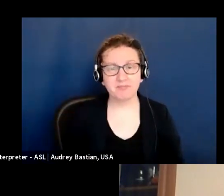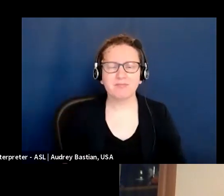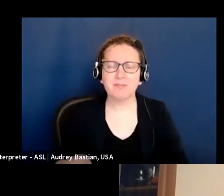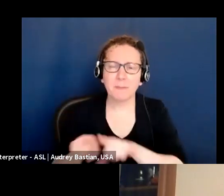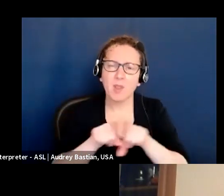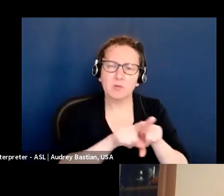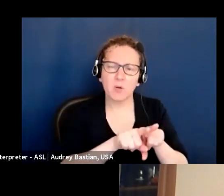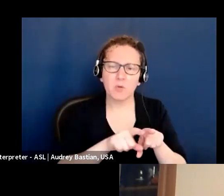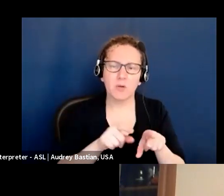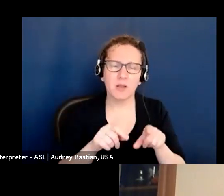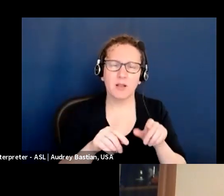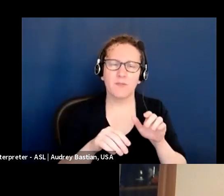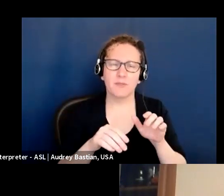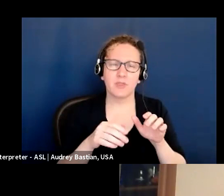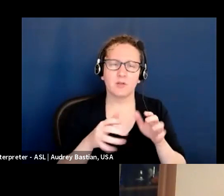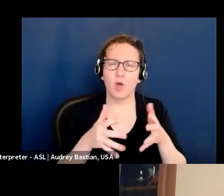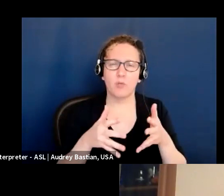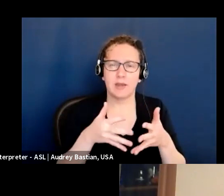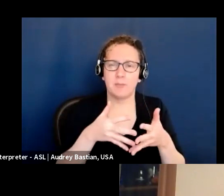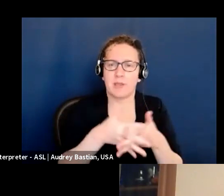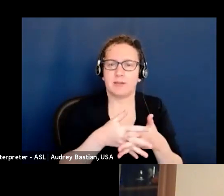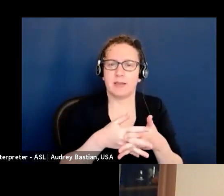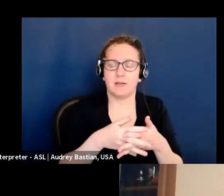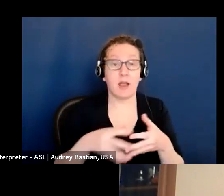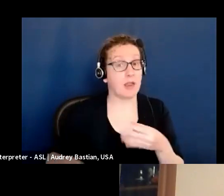the list of built in instructions that they sent because there was a lot, I will say,